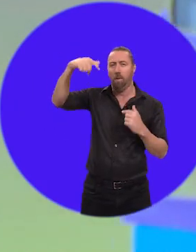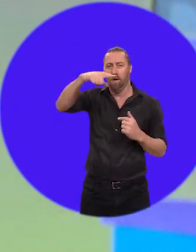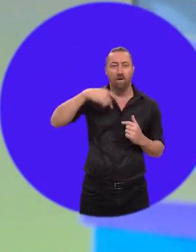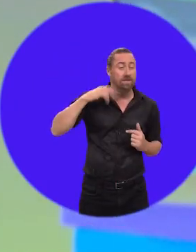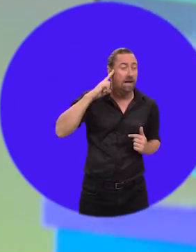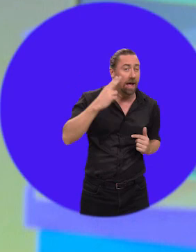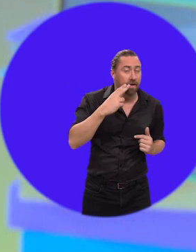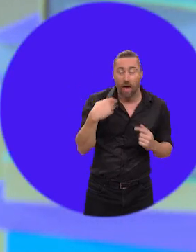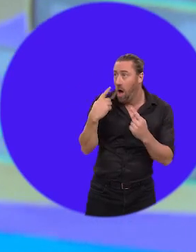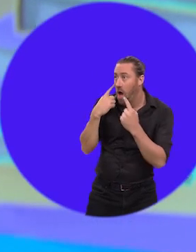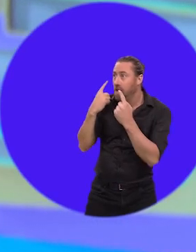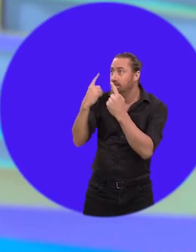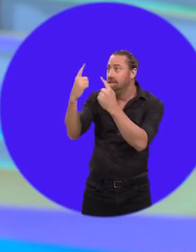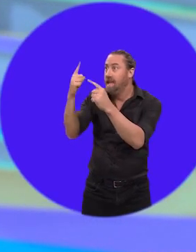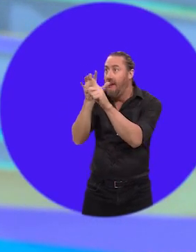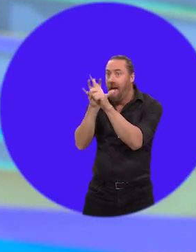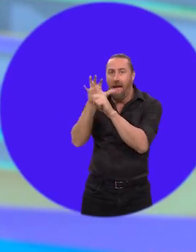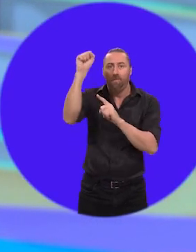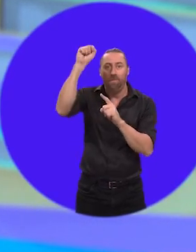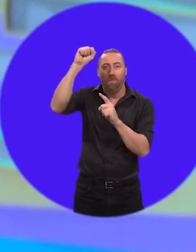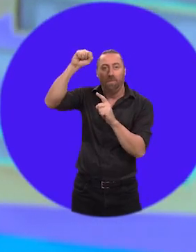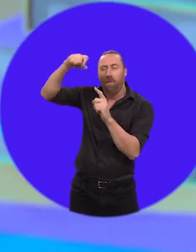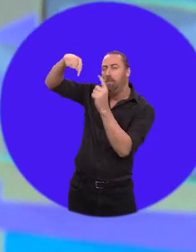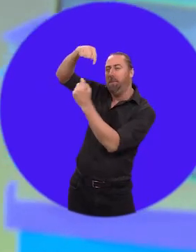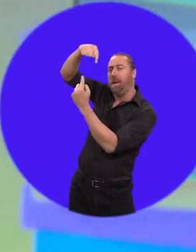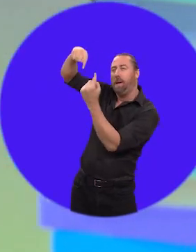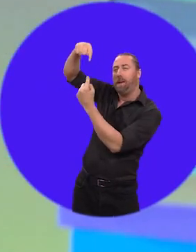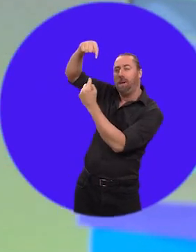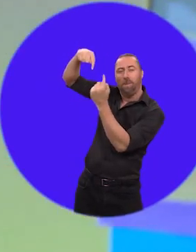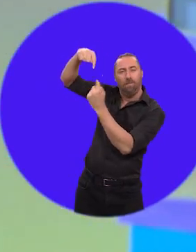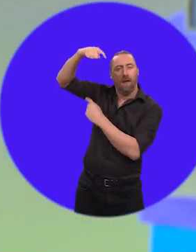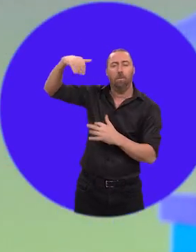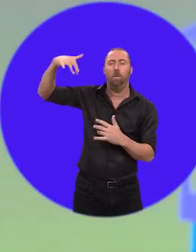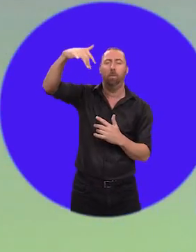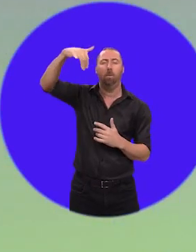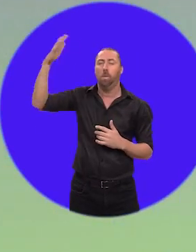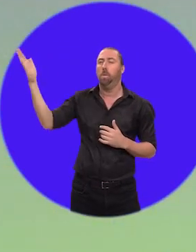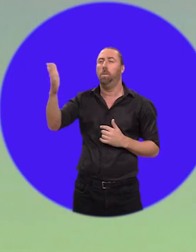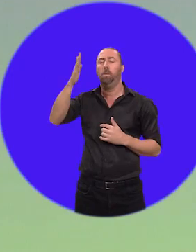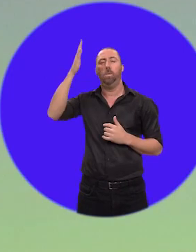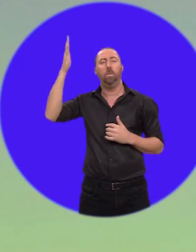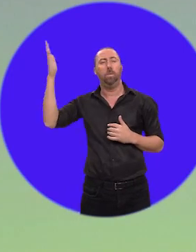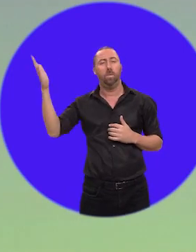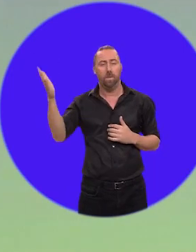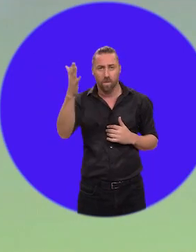Hm, can you hear or imagine those wind chimes clinking? What sense did you use?